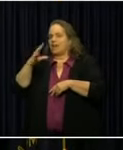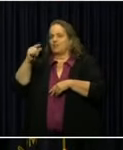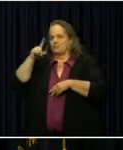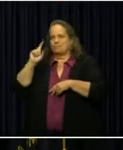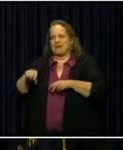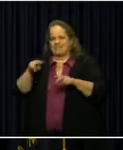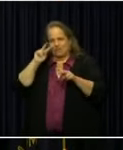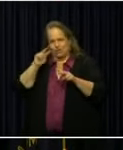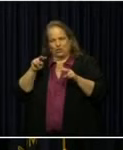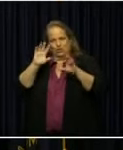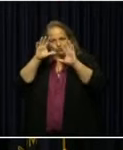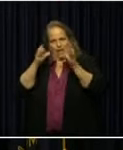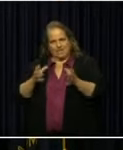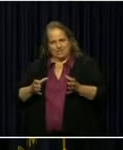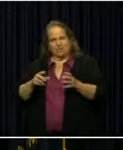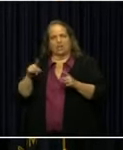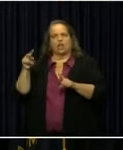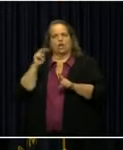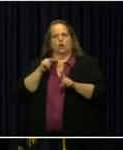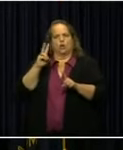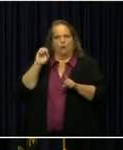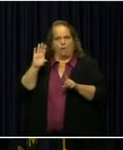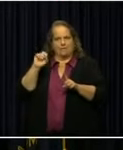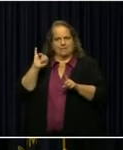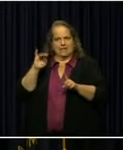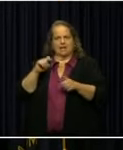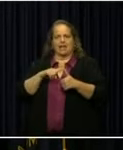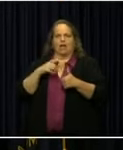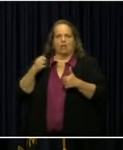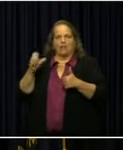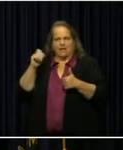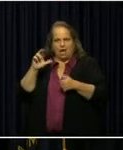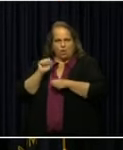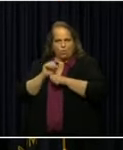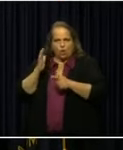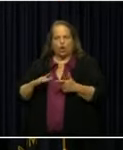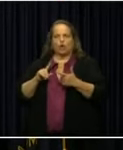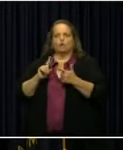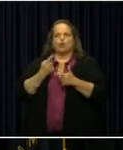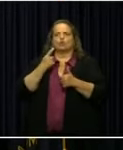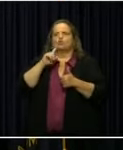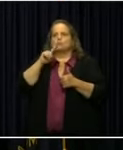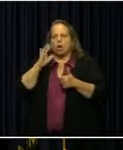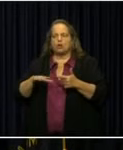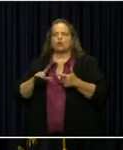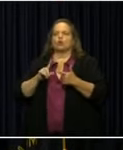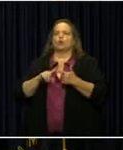REGIONS ALSO WANT TO MAKE SURE I GIVE A SHOUT-OUT TO OUR KENTUCKY PUBLIC